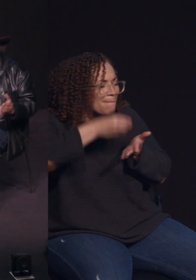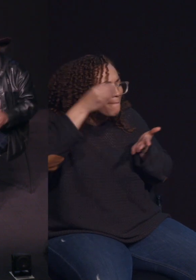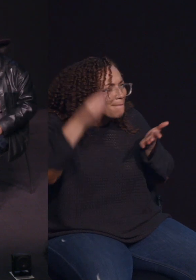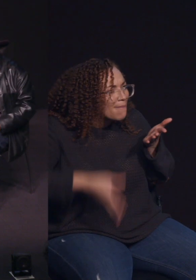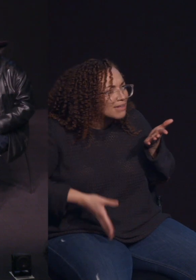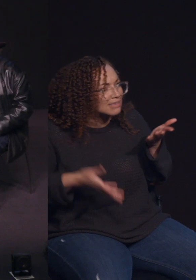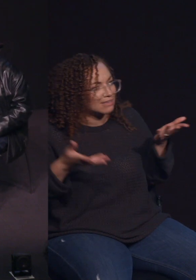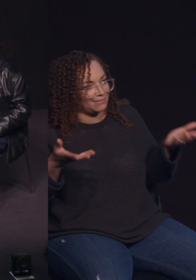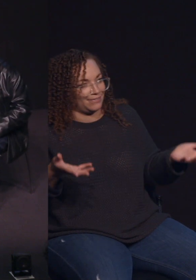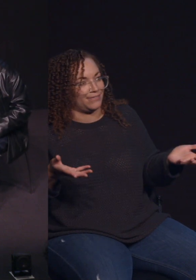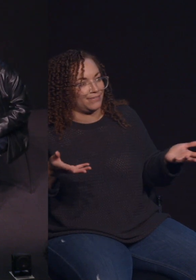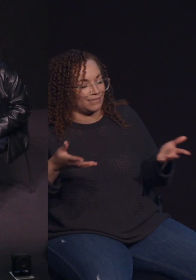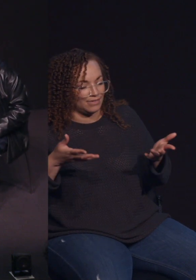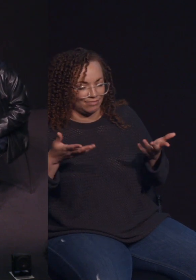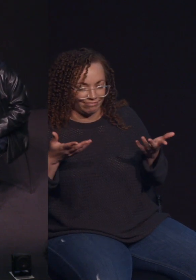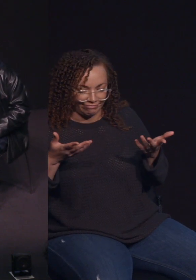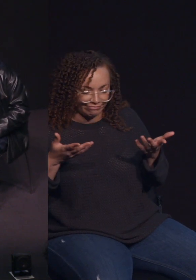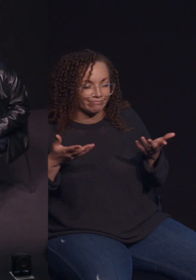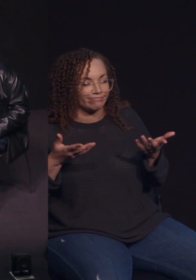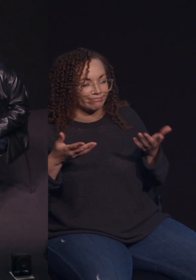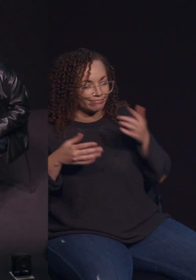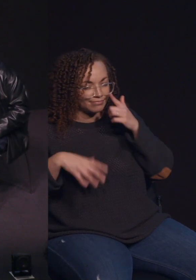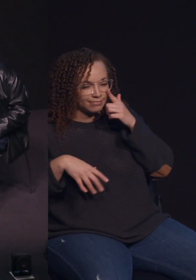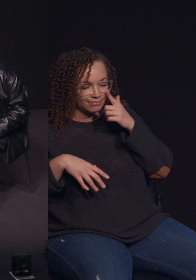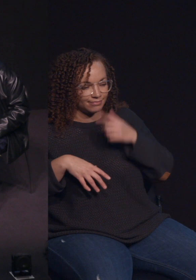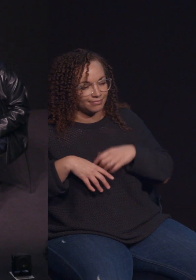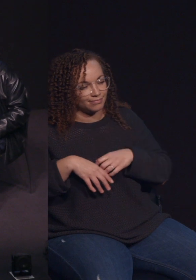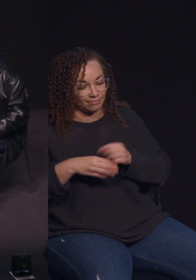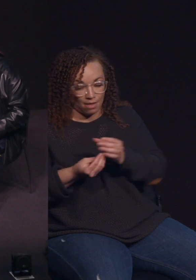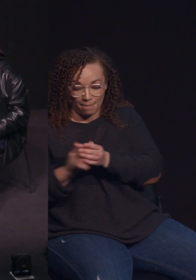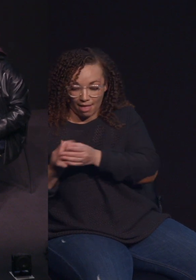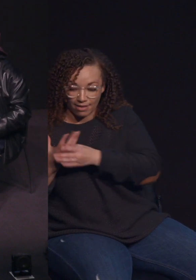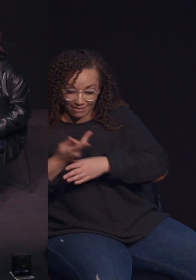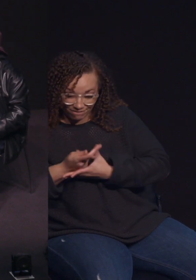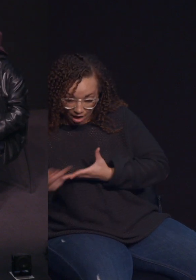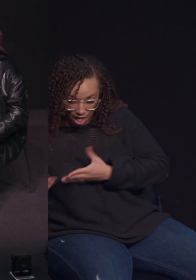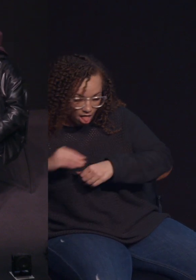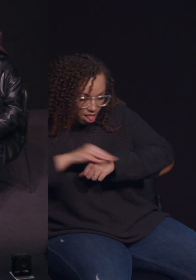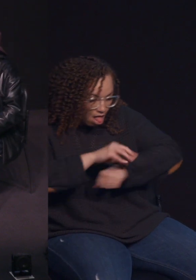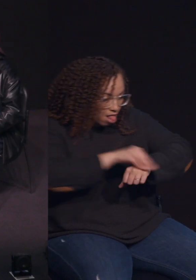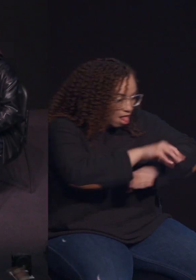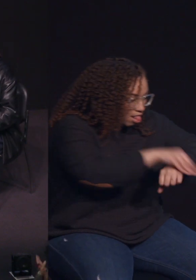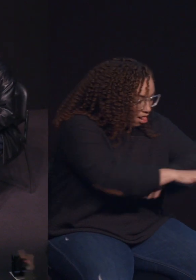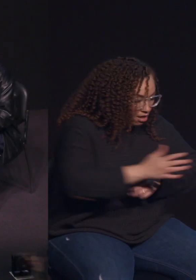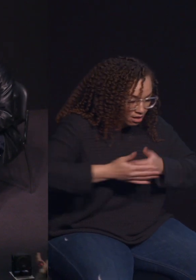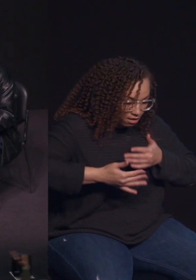So, but anyway, I think I better quit, right?